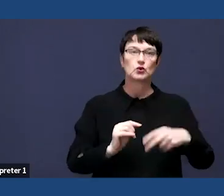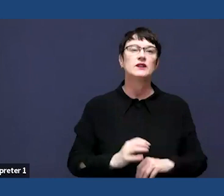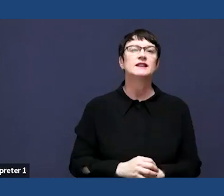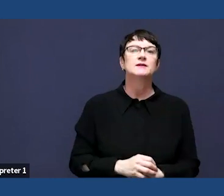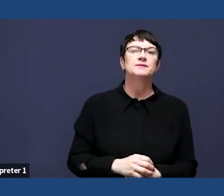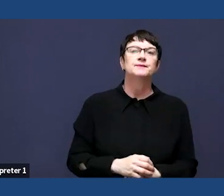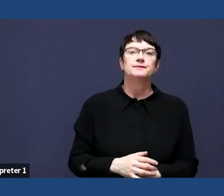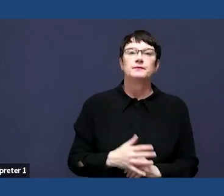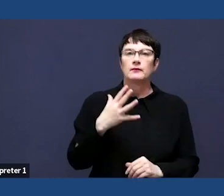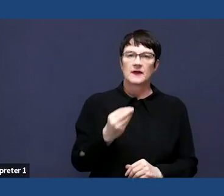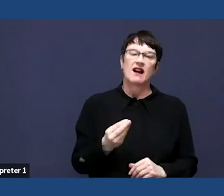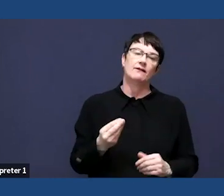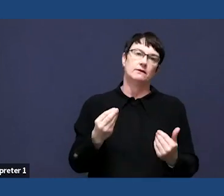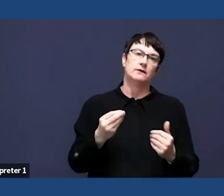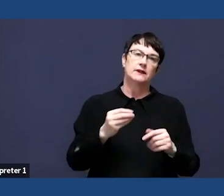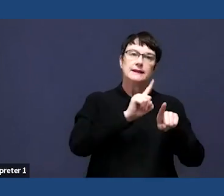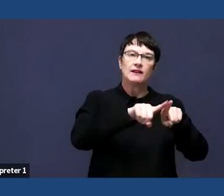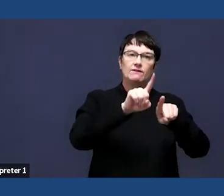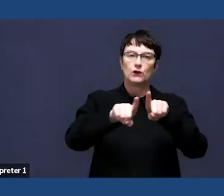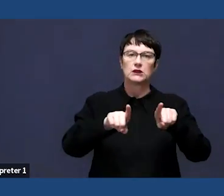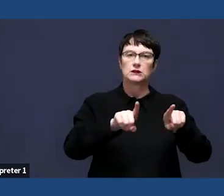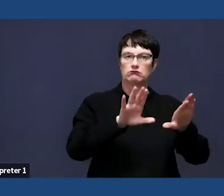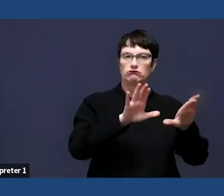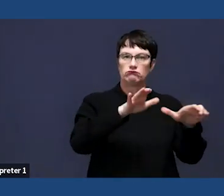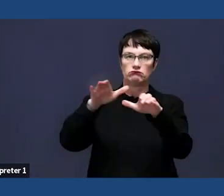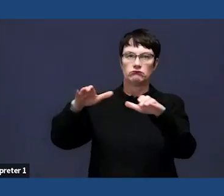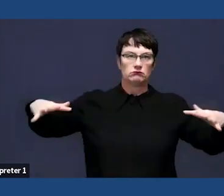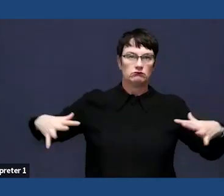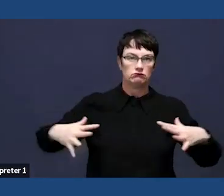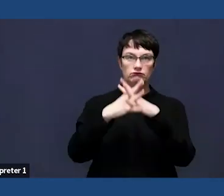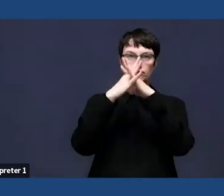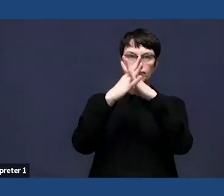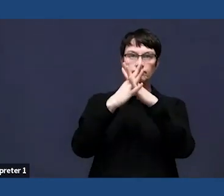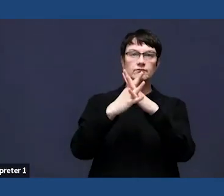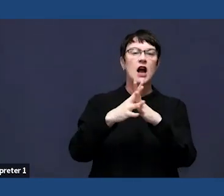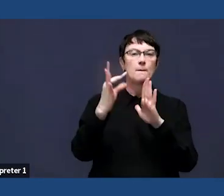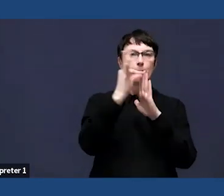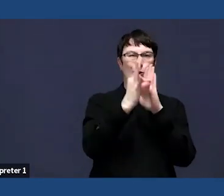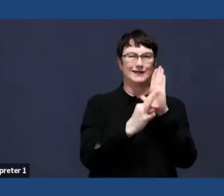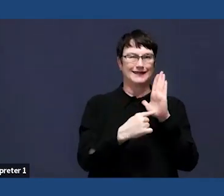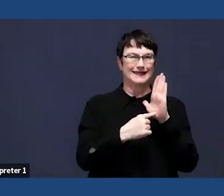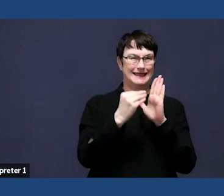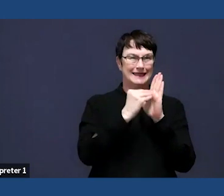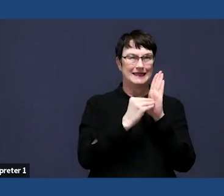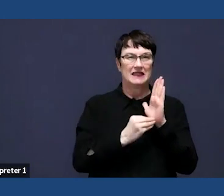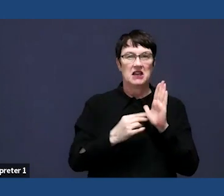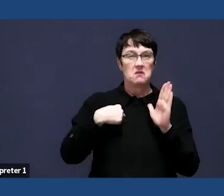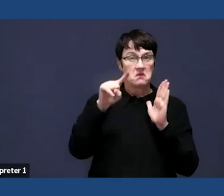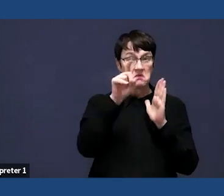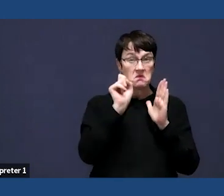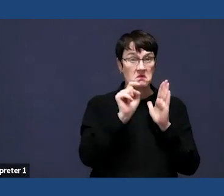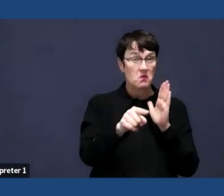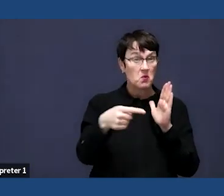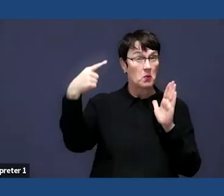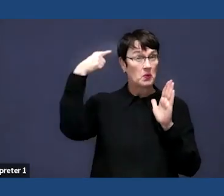make her initial observation and comments. Thank you. Thank you so much, France.